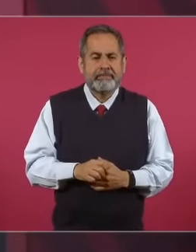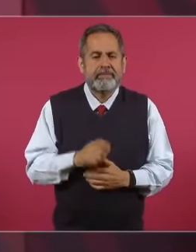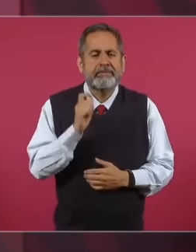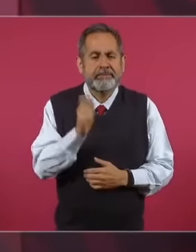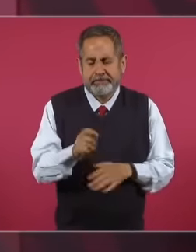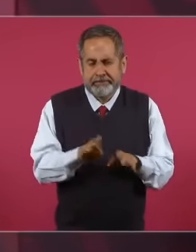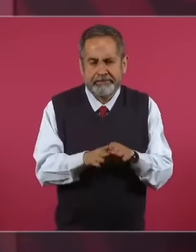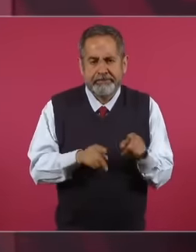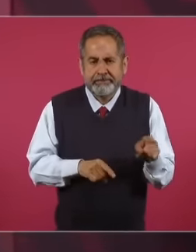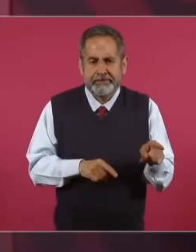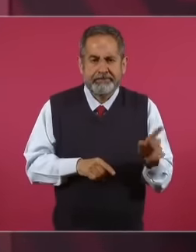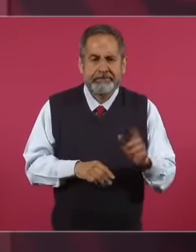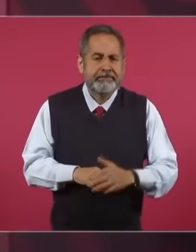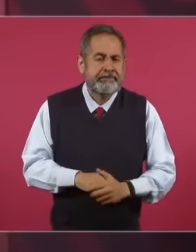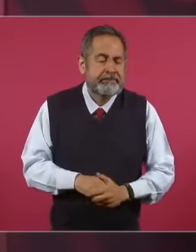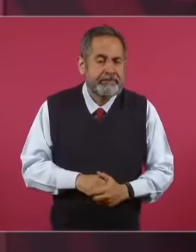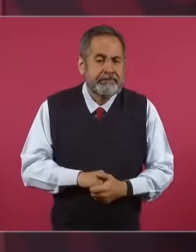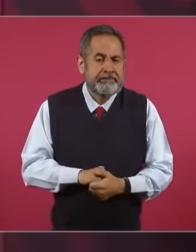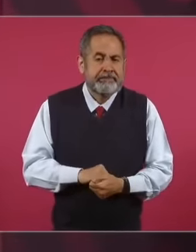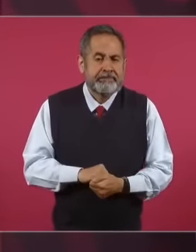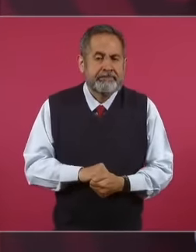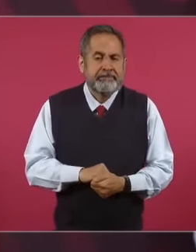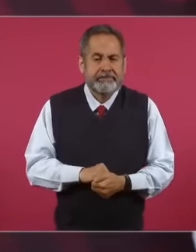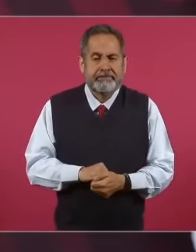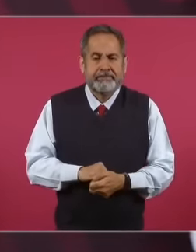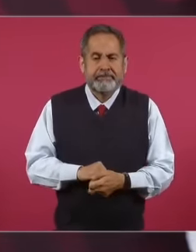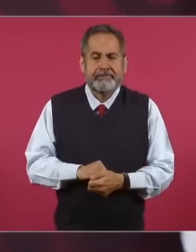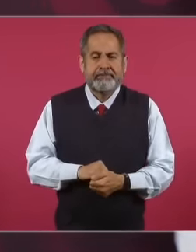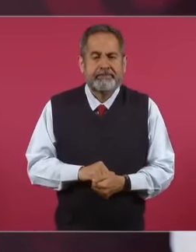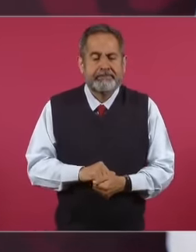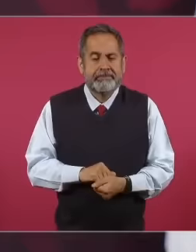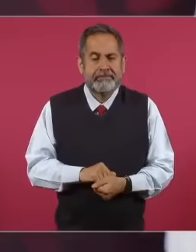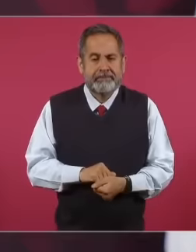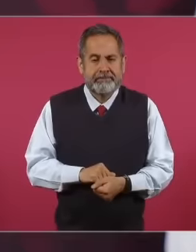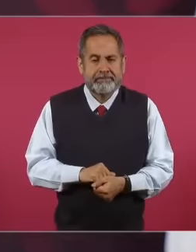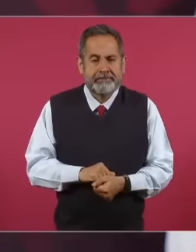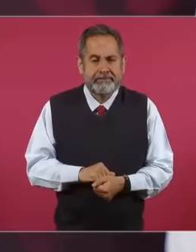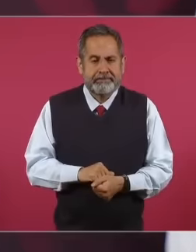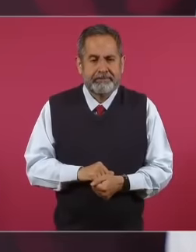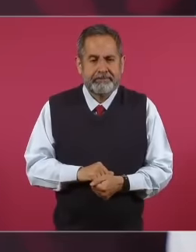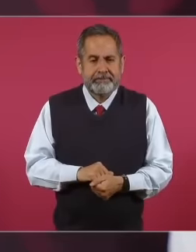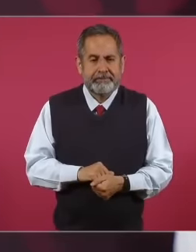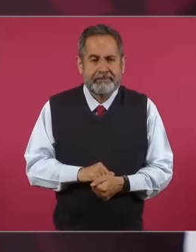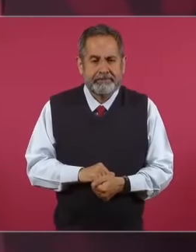to